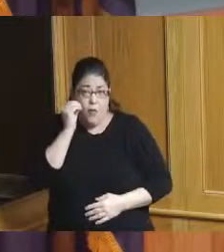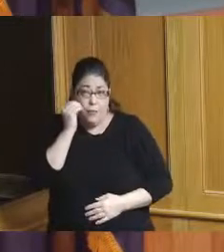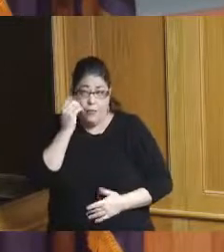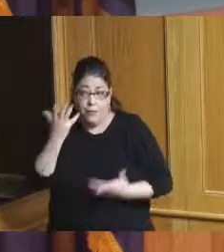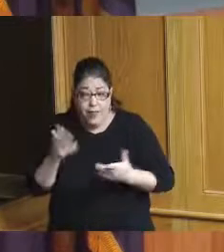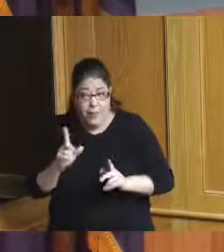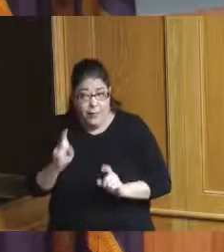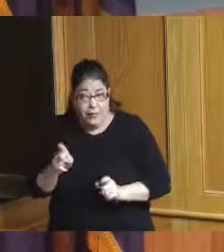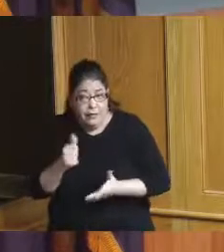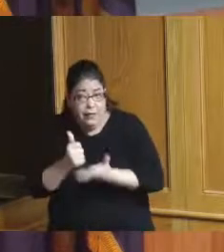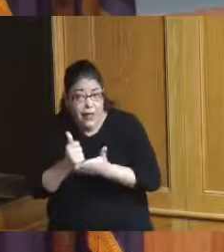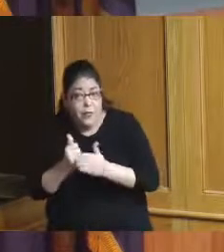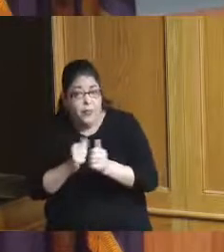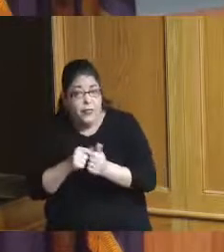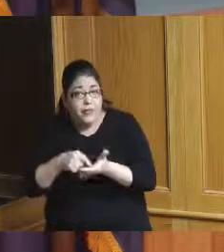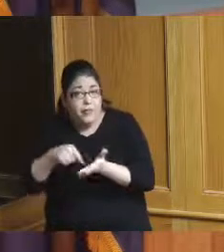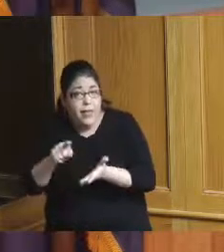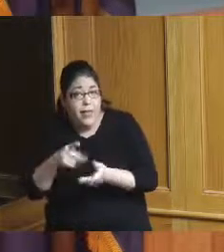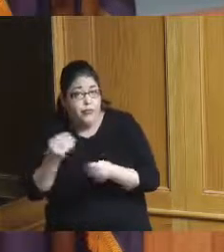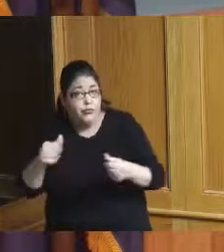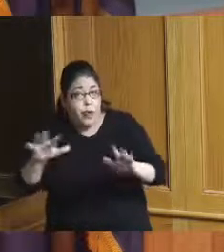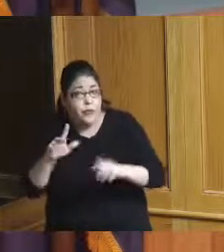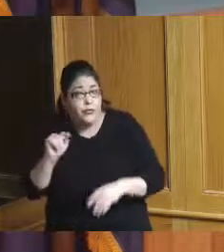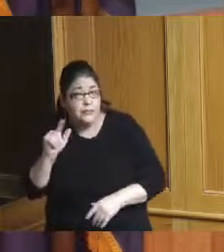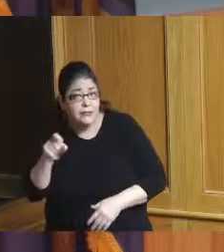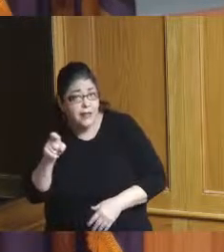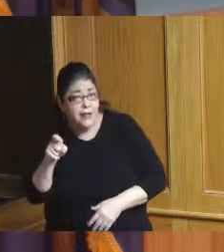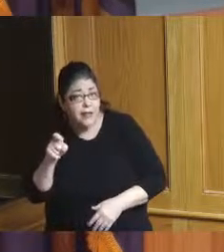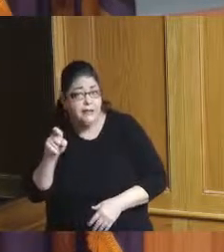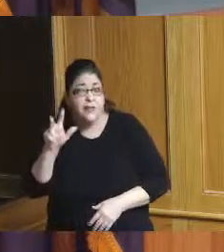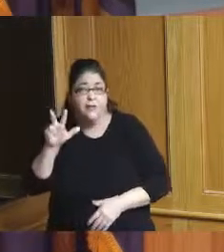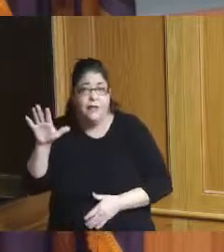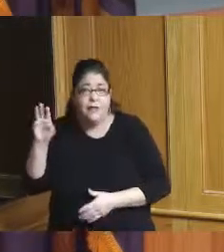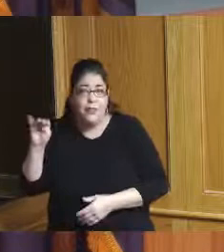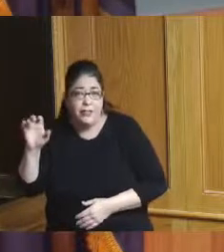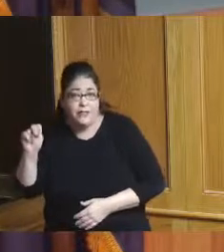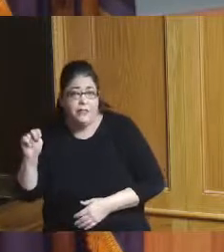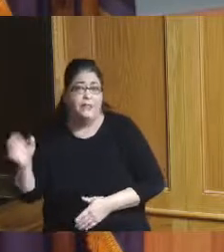kind of things we got 5 million so that leaves us 35 million and then we've got the CDBG dollars